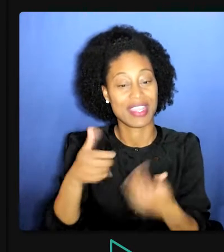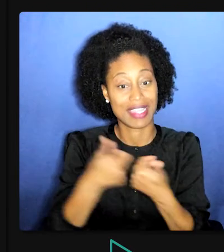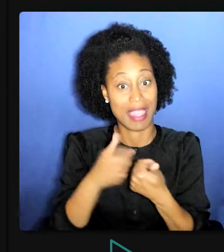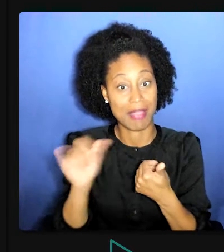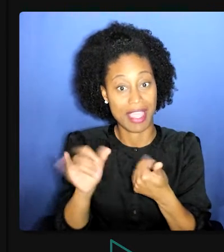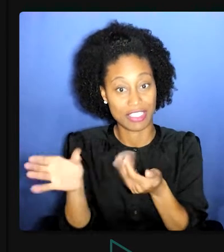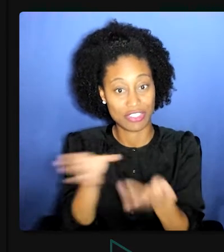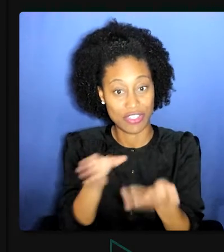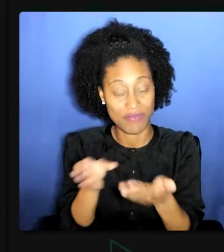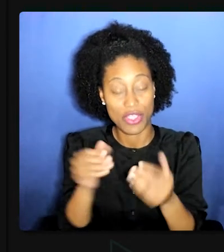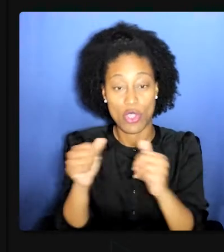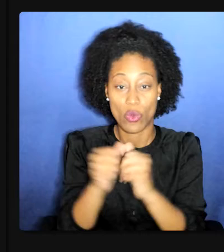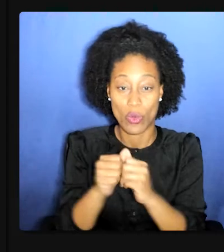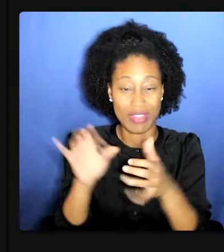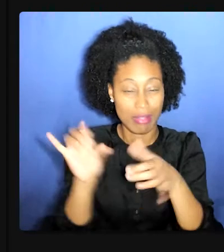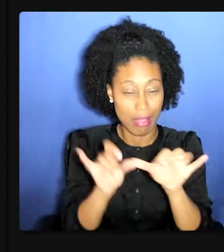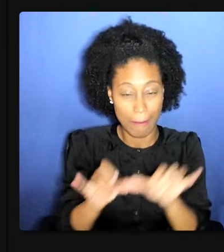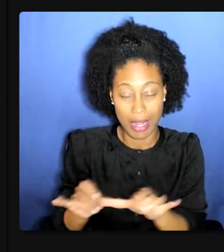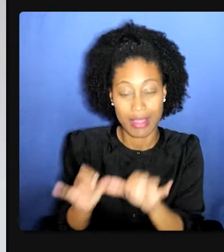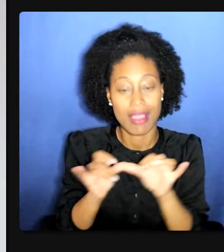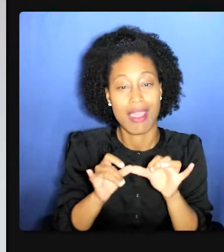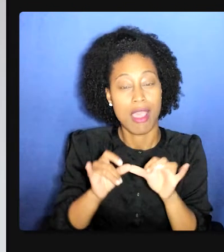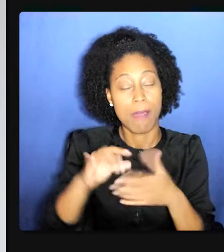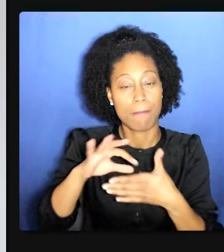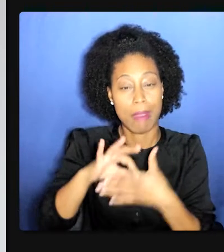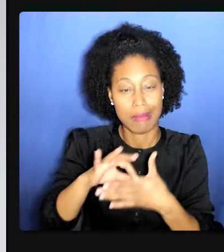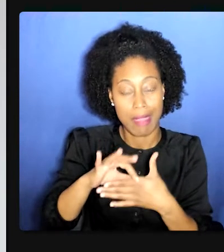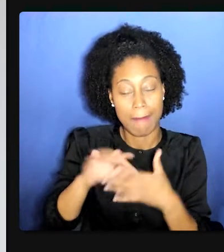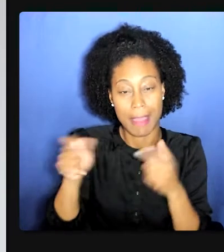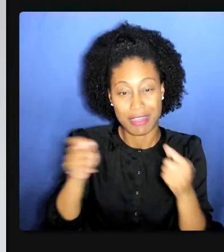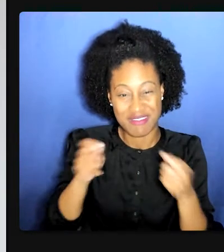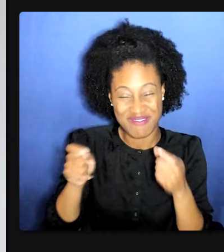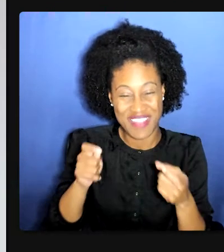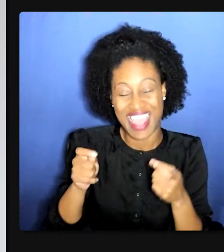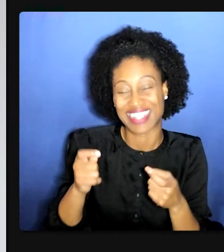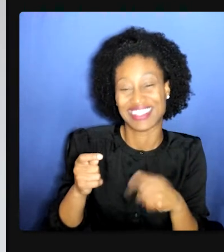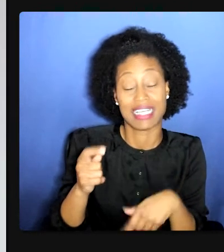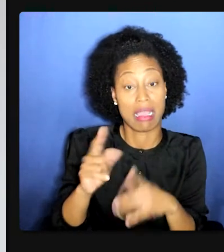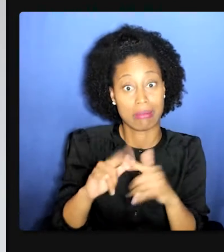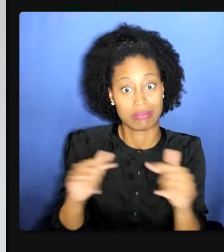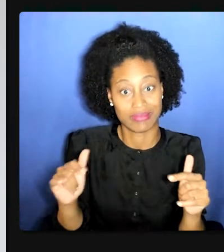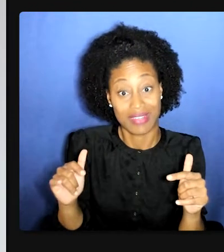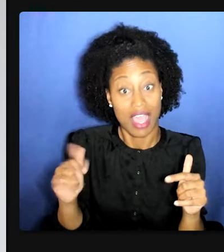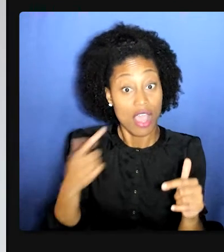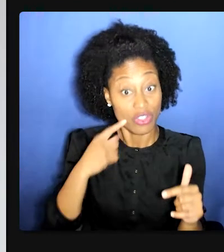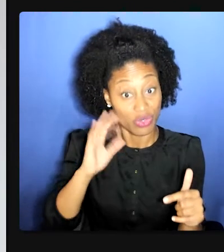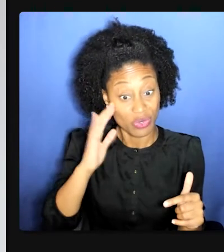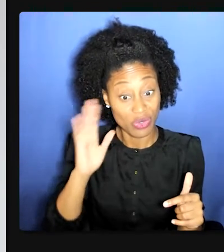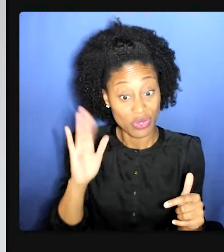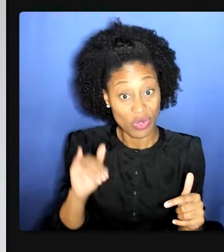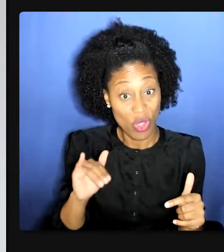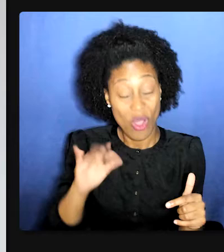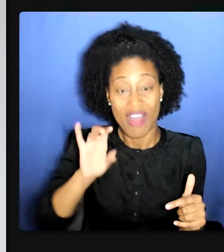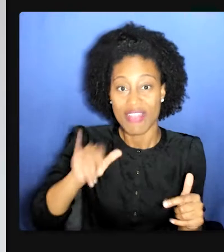content management and in-game commerce. These services enables you to make changes to the game quickly